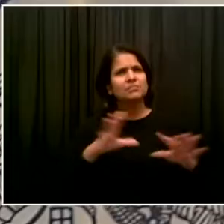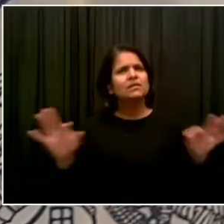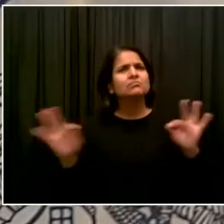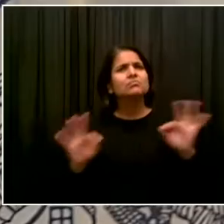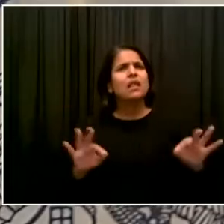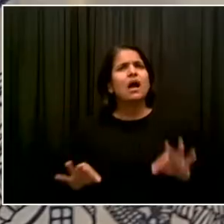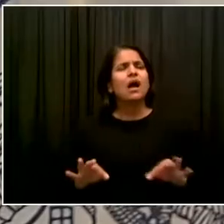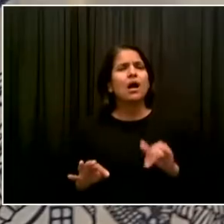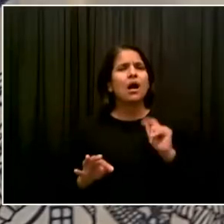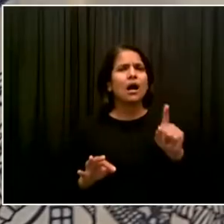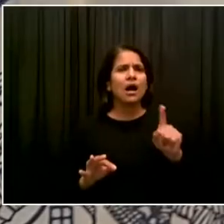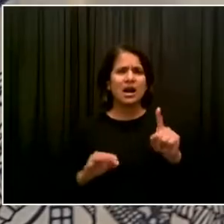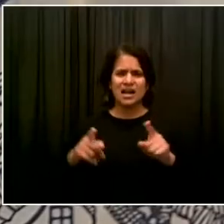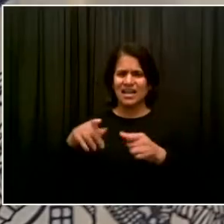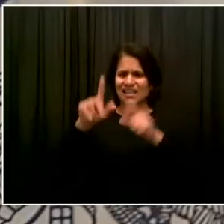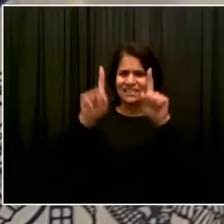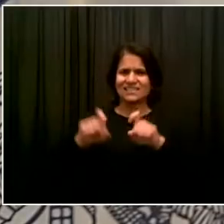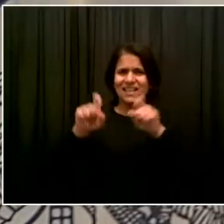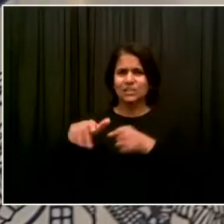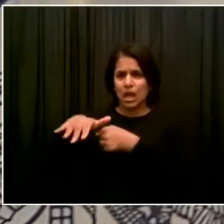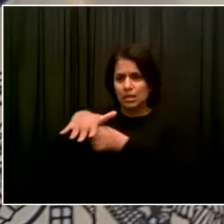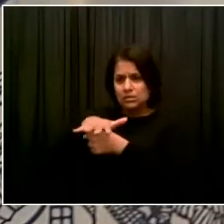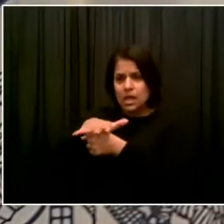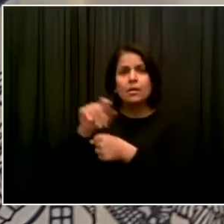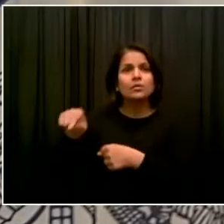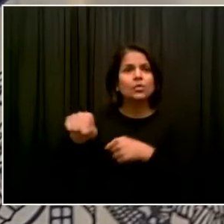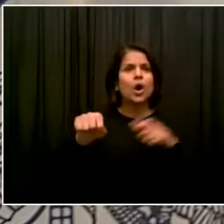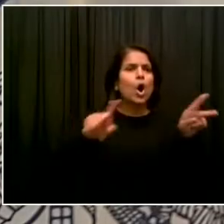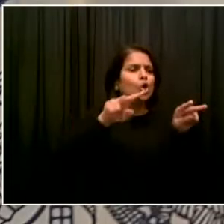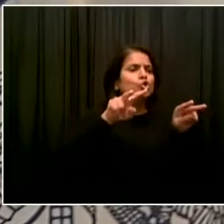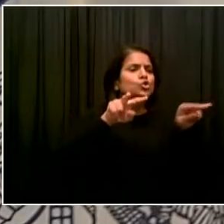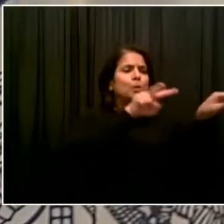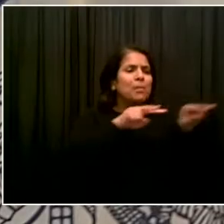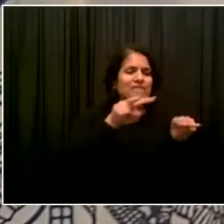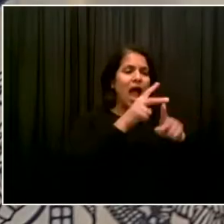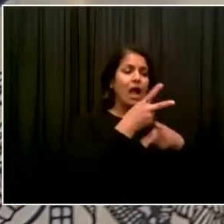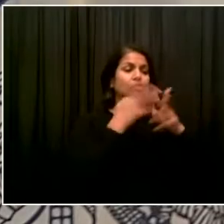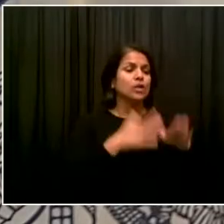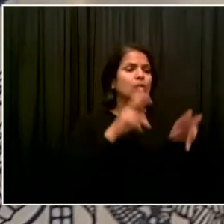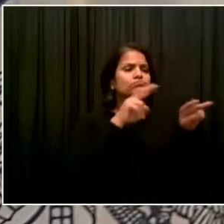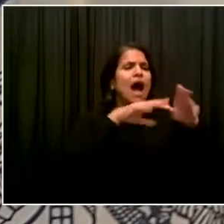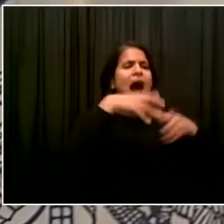ELABORATE FURTHER ABOUT THE SUPERVISION BY